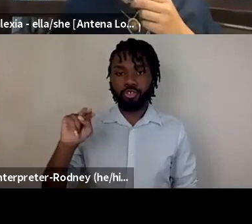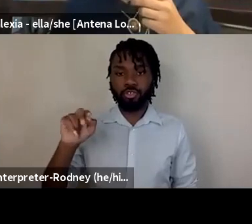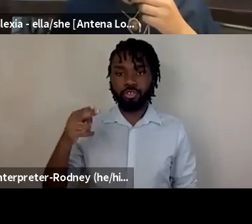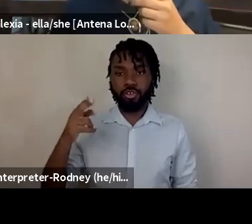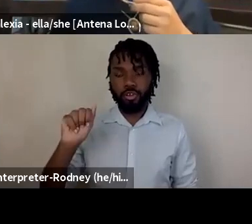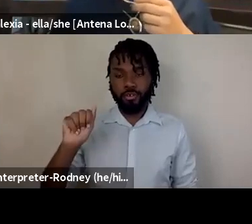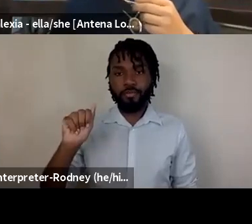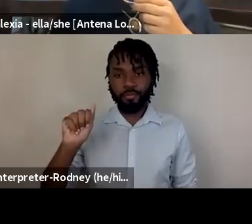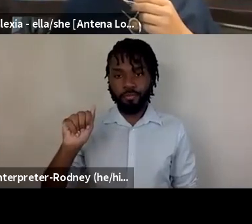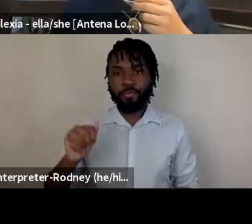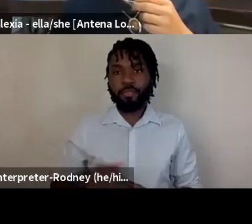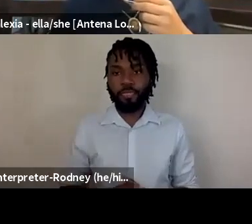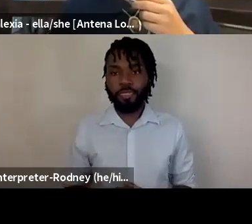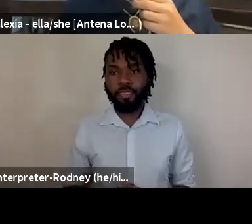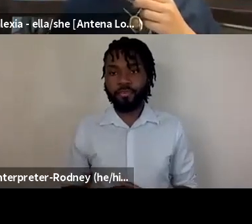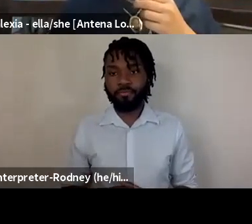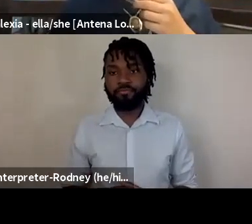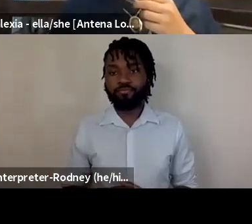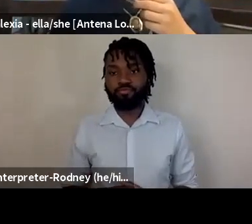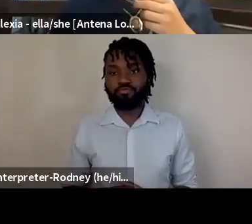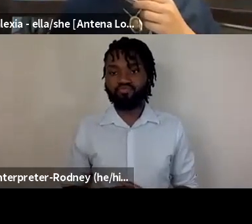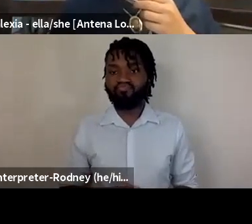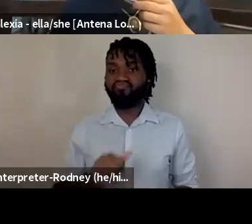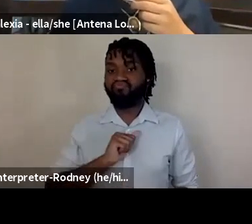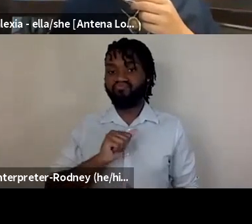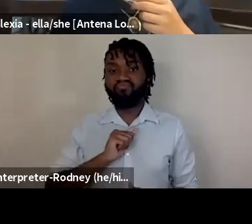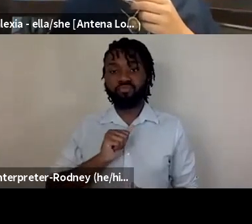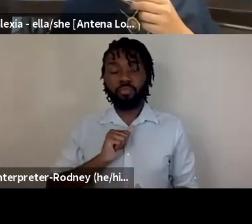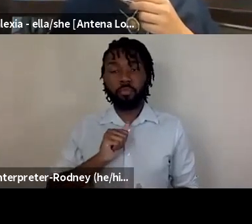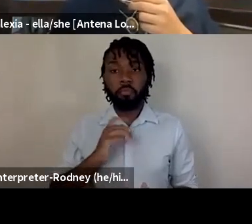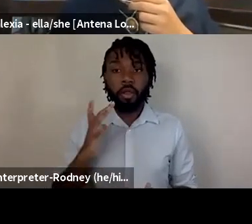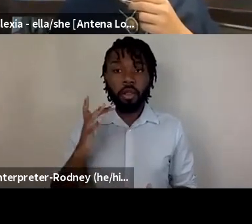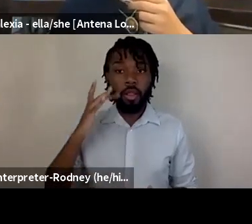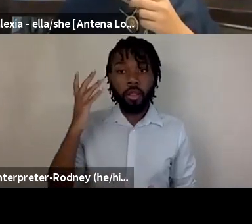I am a light sand colored mixed Sri Lankan Roma,